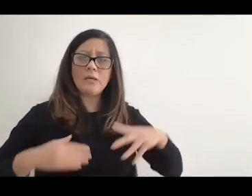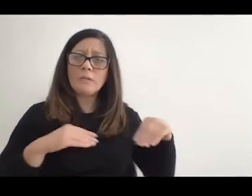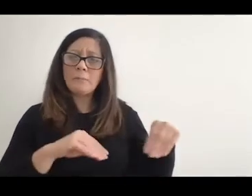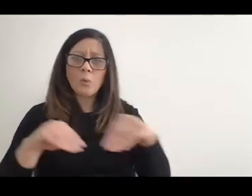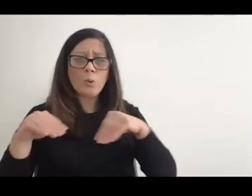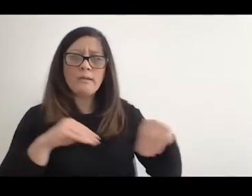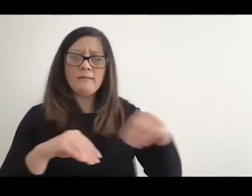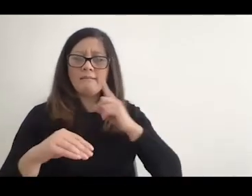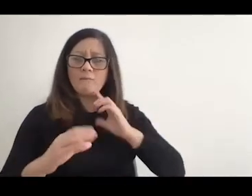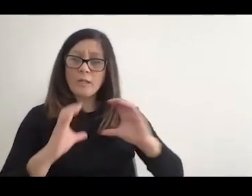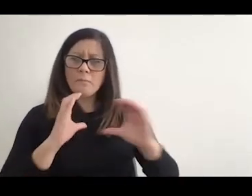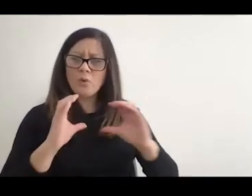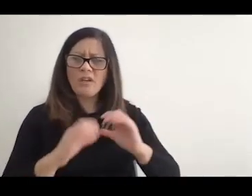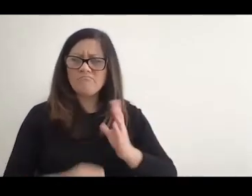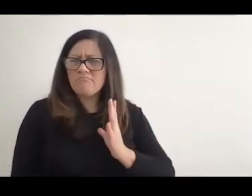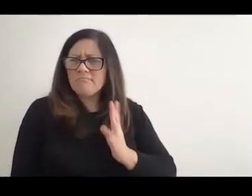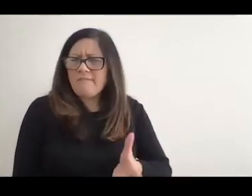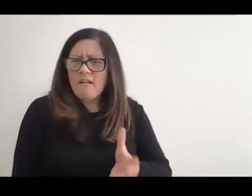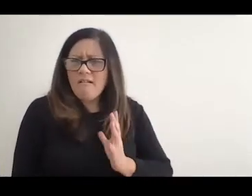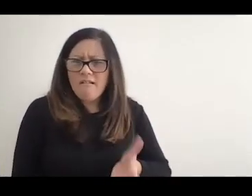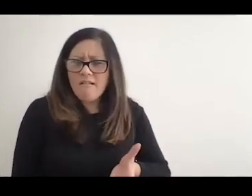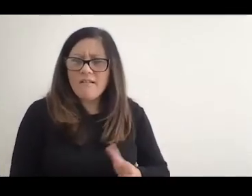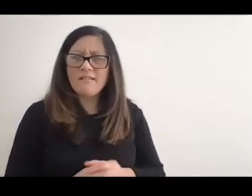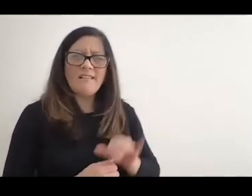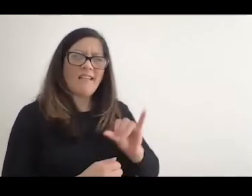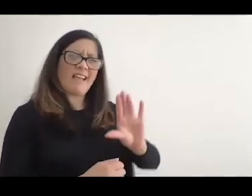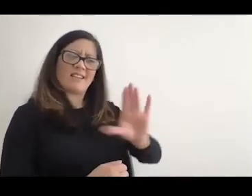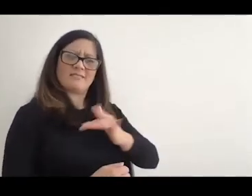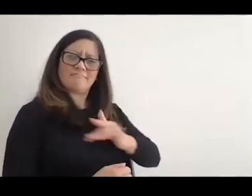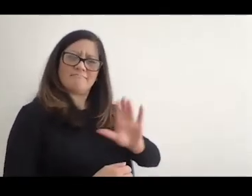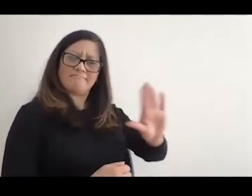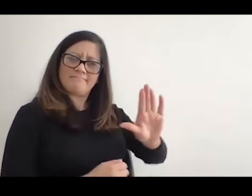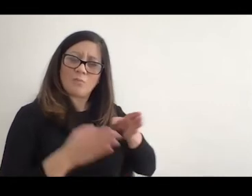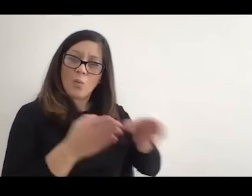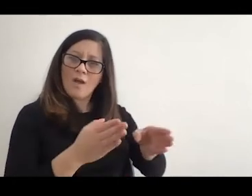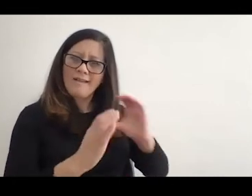Which is absolutely fine, because that's the way that he communicates.